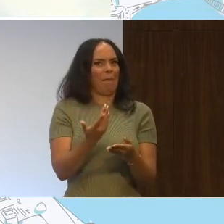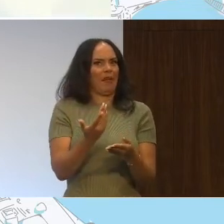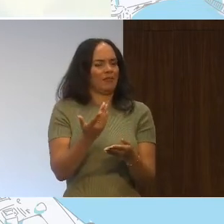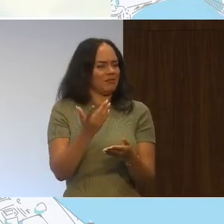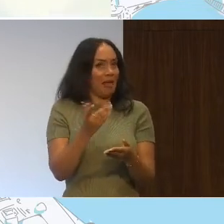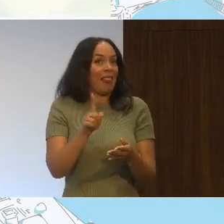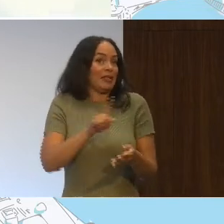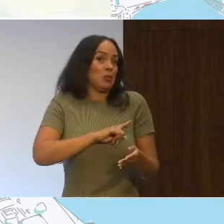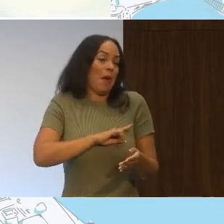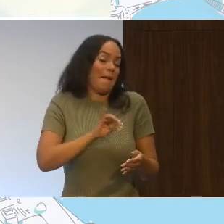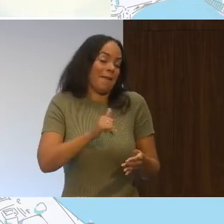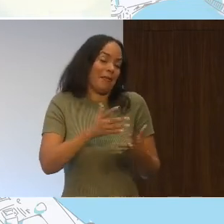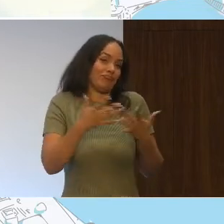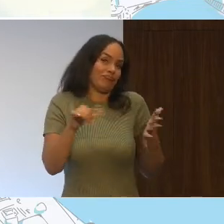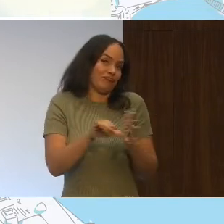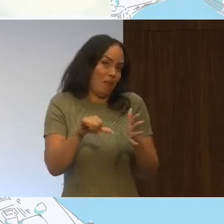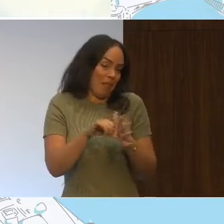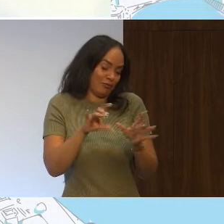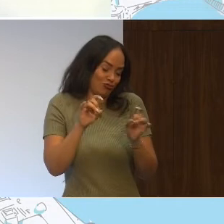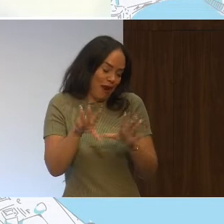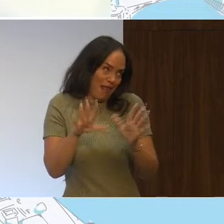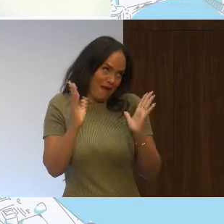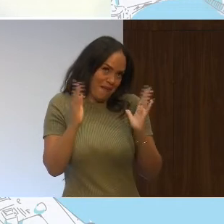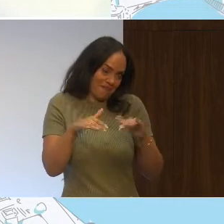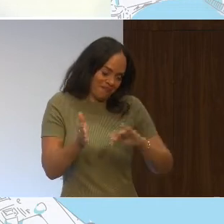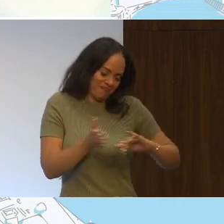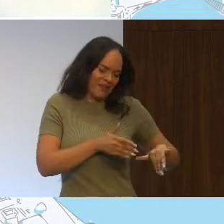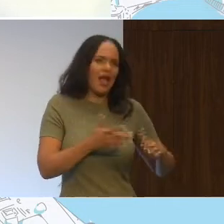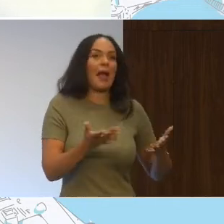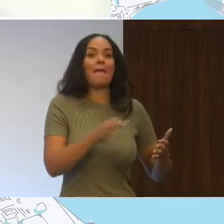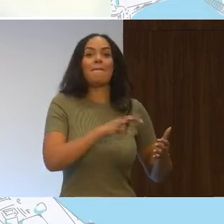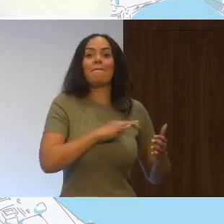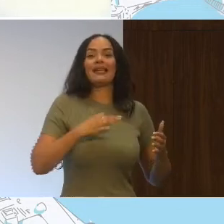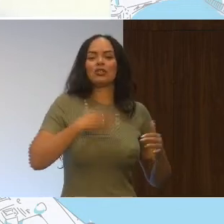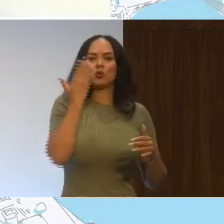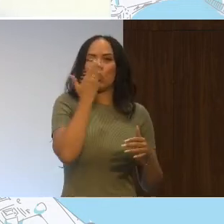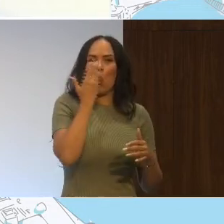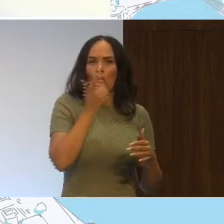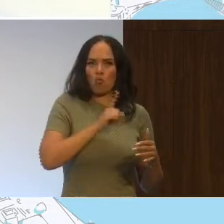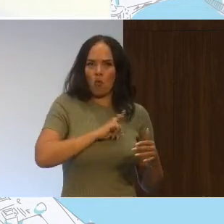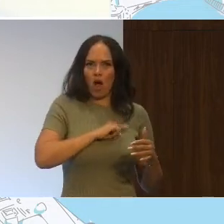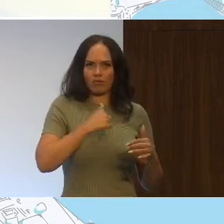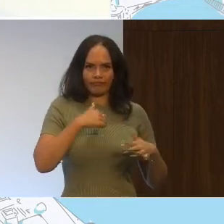But anyway, I, I got I got into medical school because I had an argument with my,